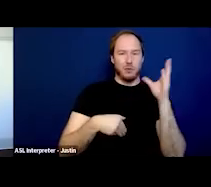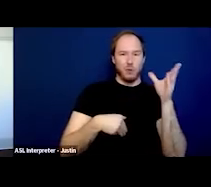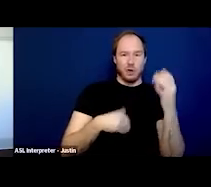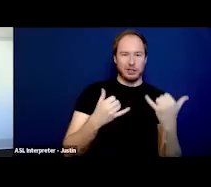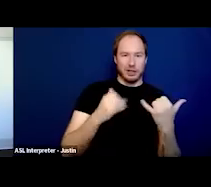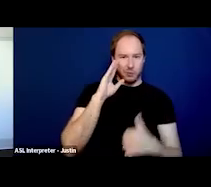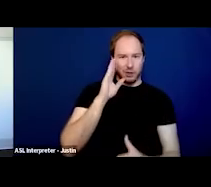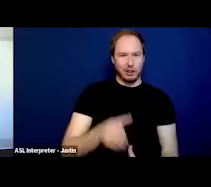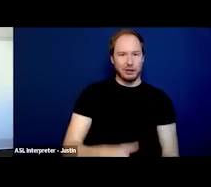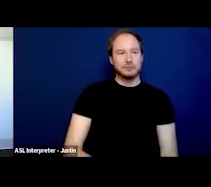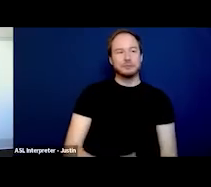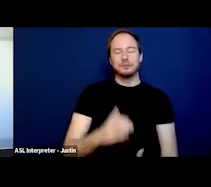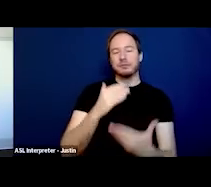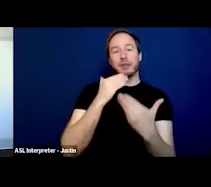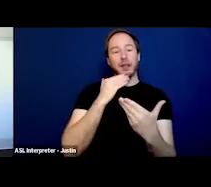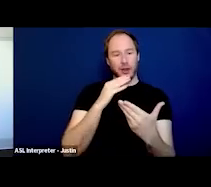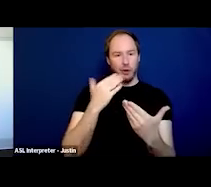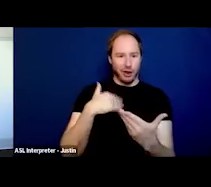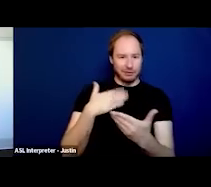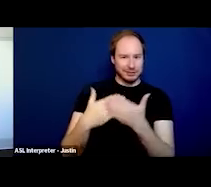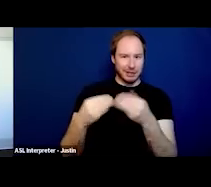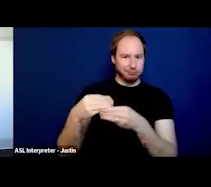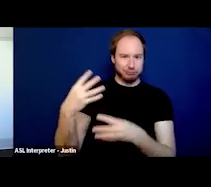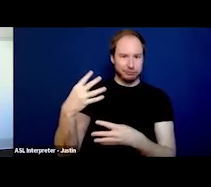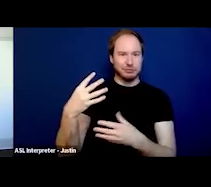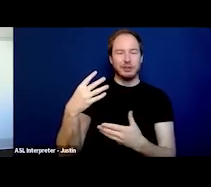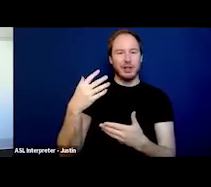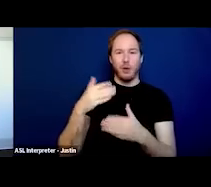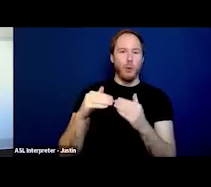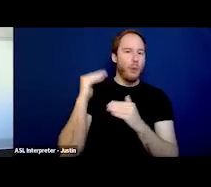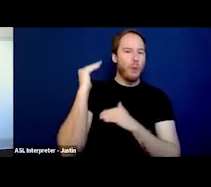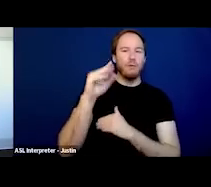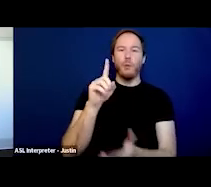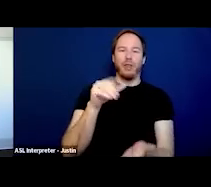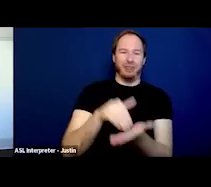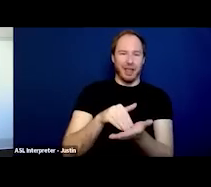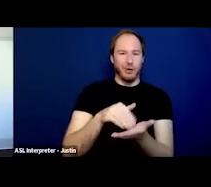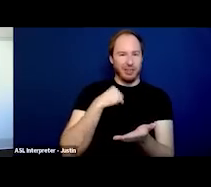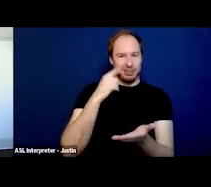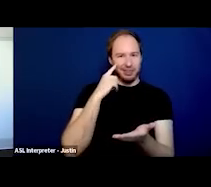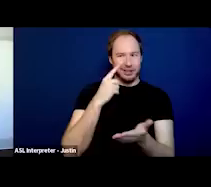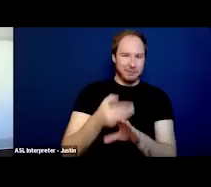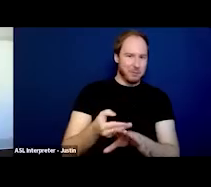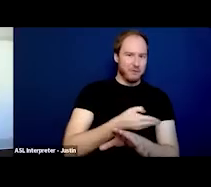And huge thanks to all the questions we already received. We received over a thousand, I think, questions before this webinar.